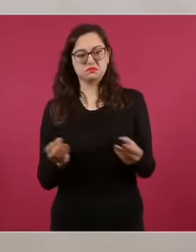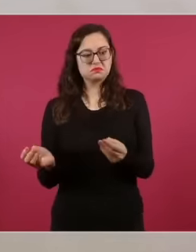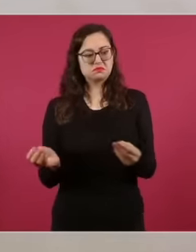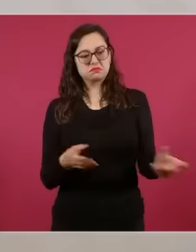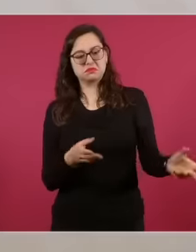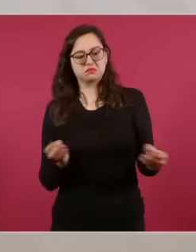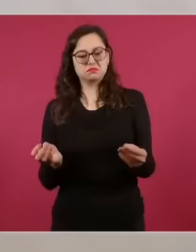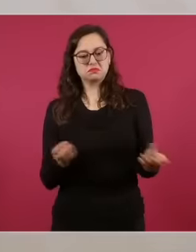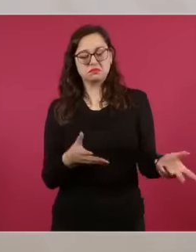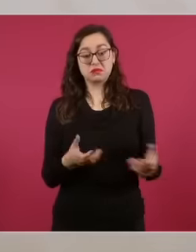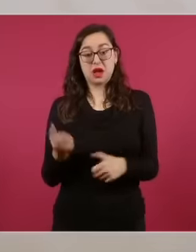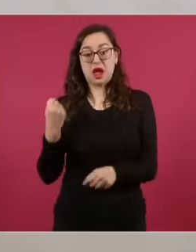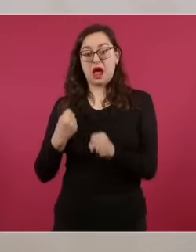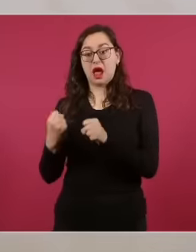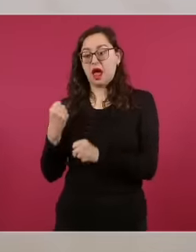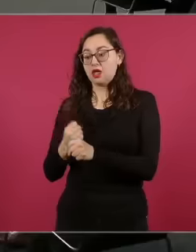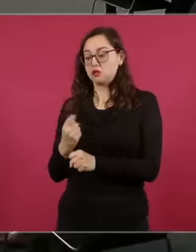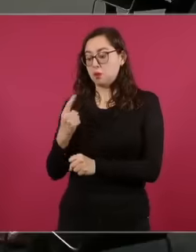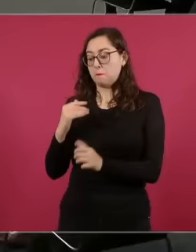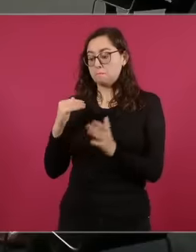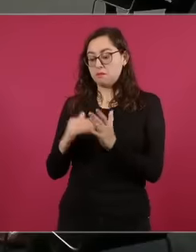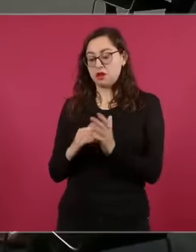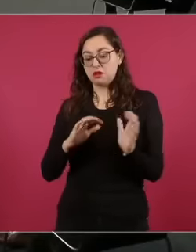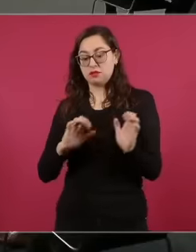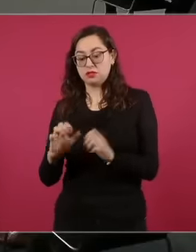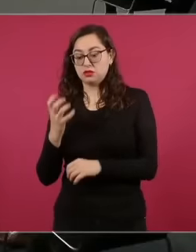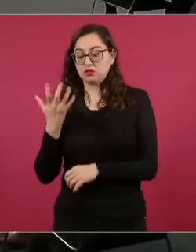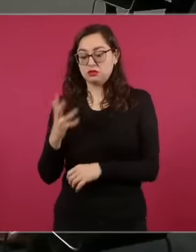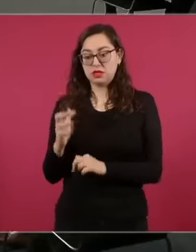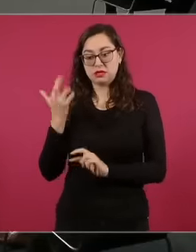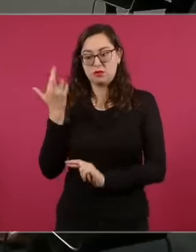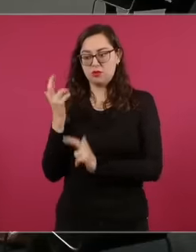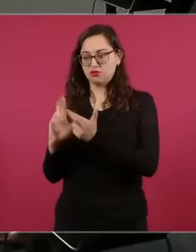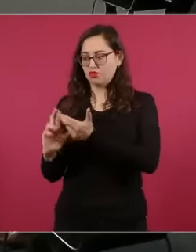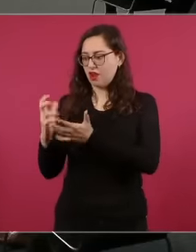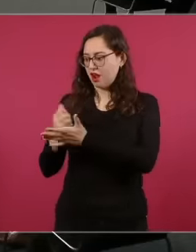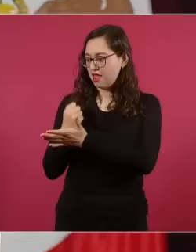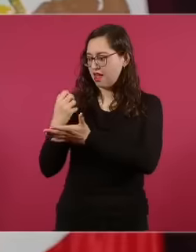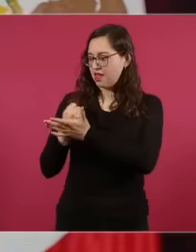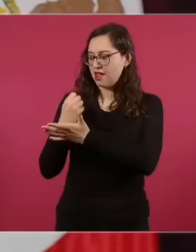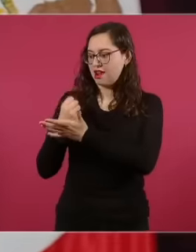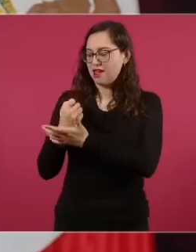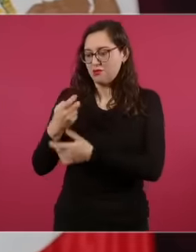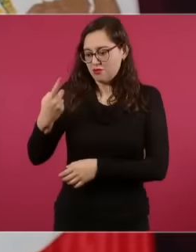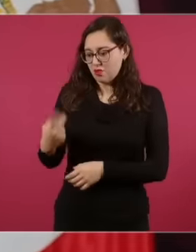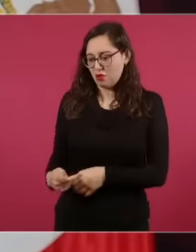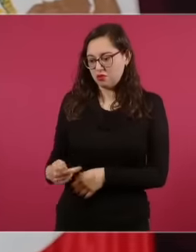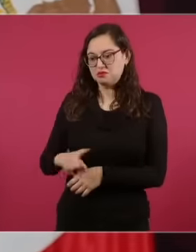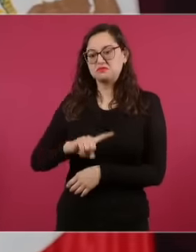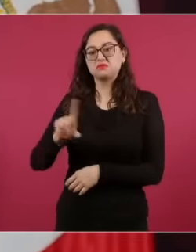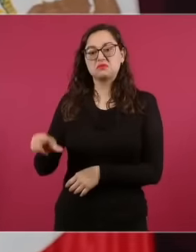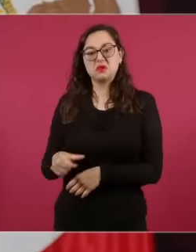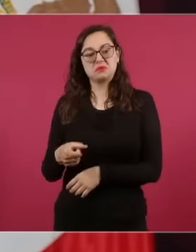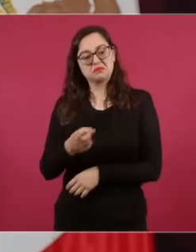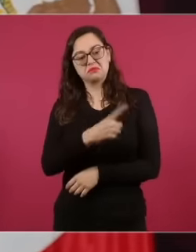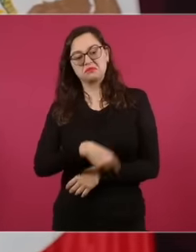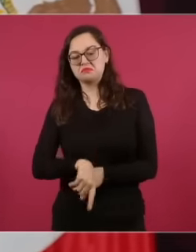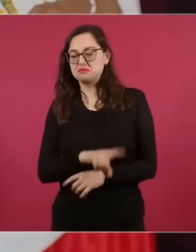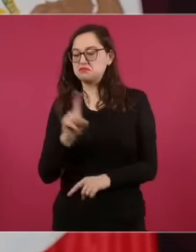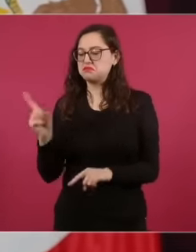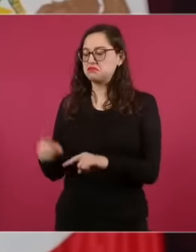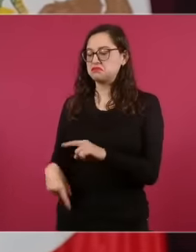1910 and had been written in the constitution of